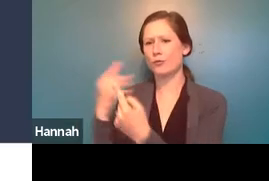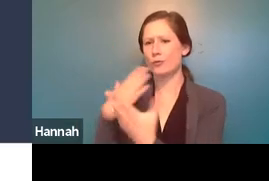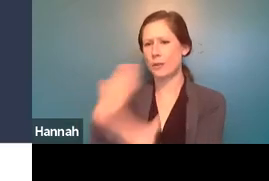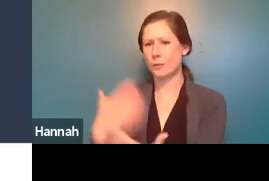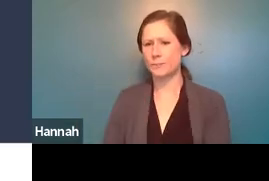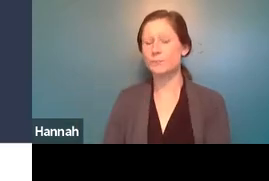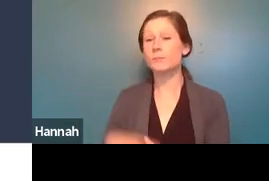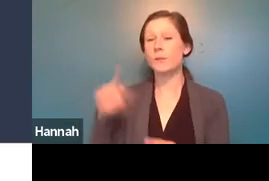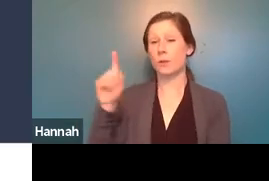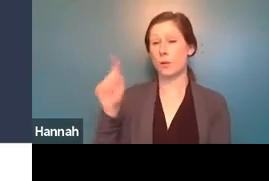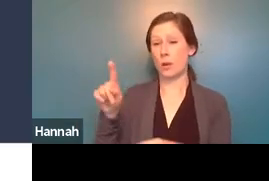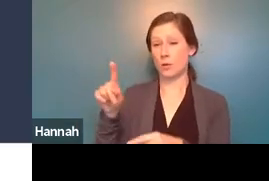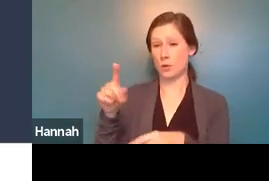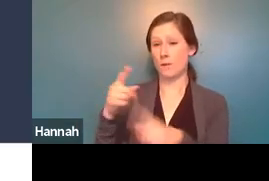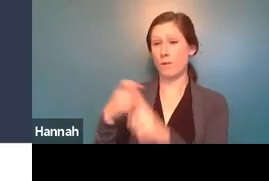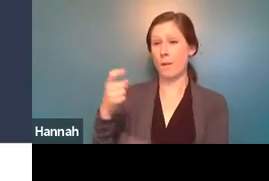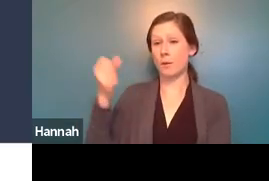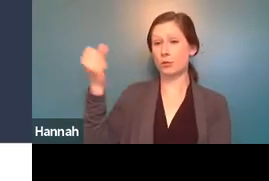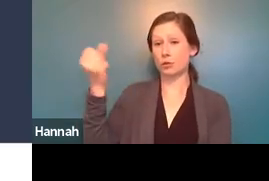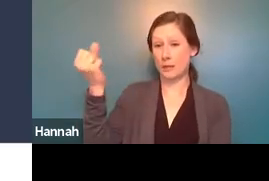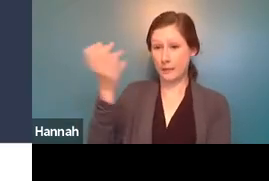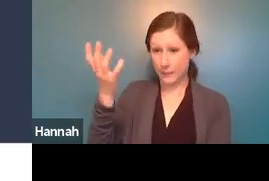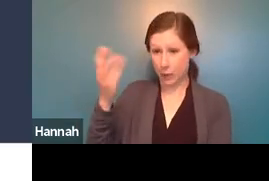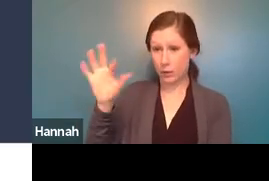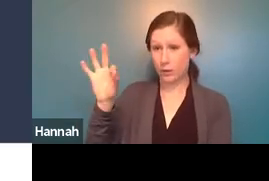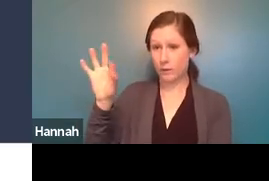actually for Shakespeare Festival. It's actually adressed to Adam here.